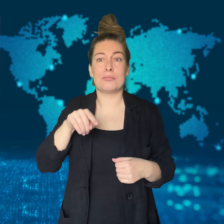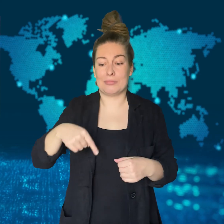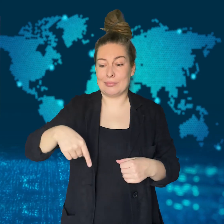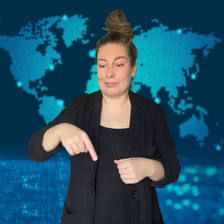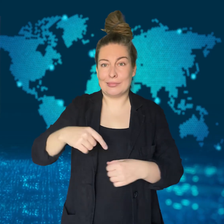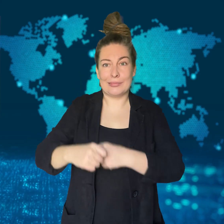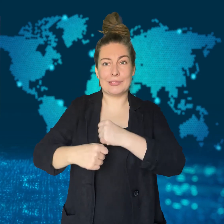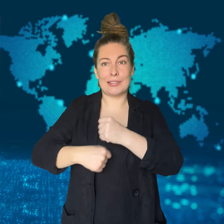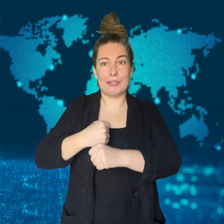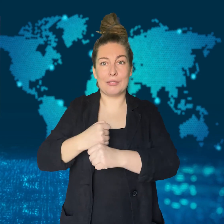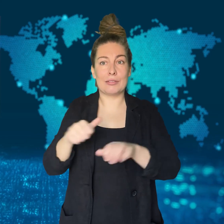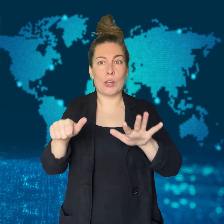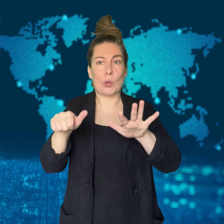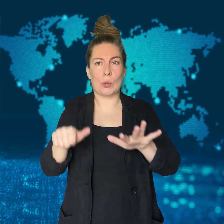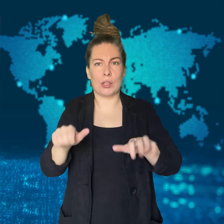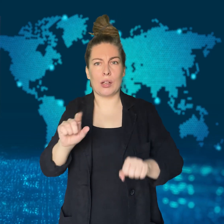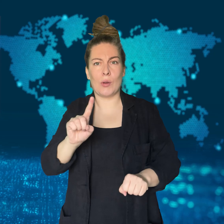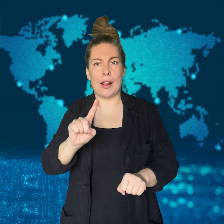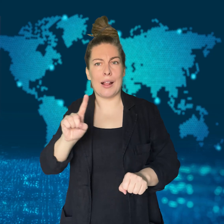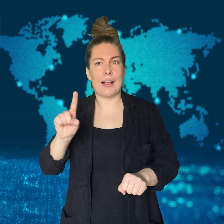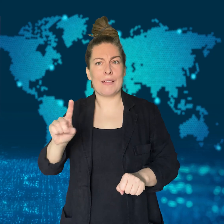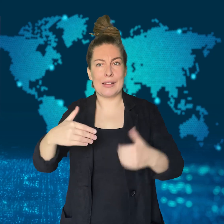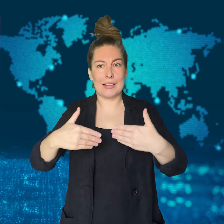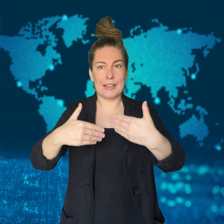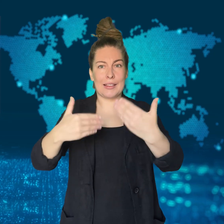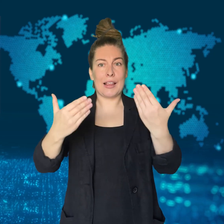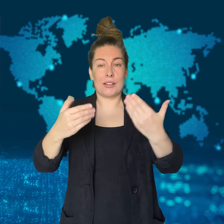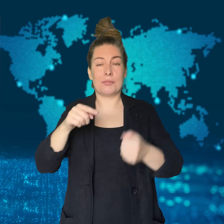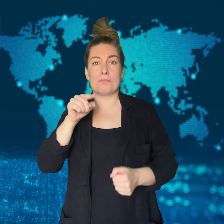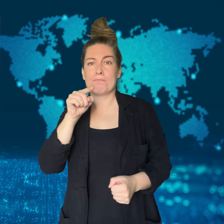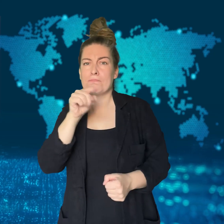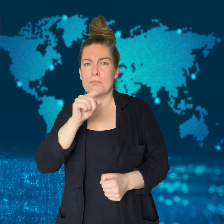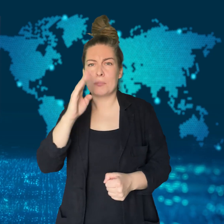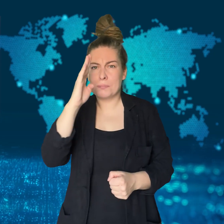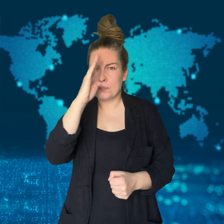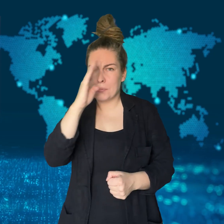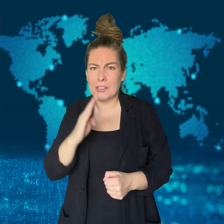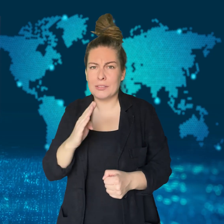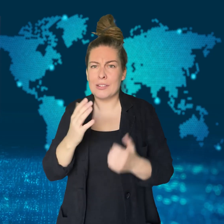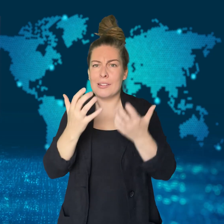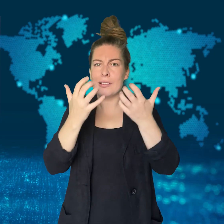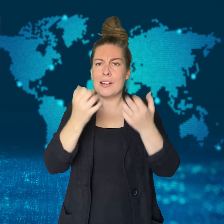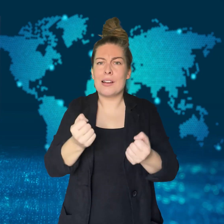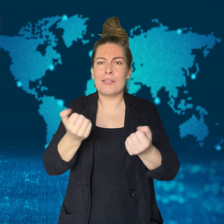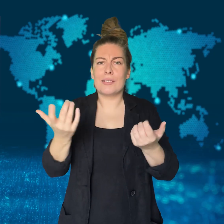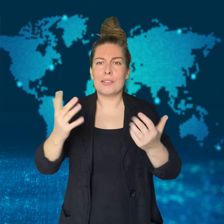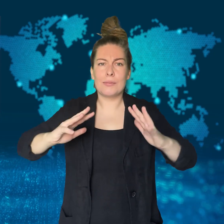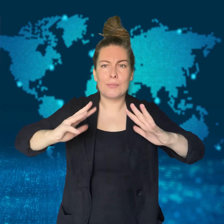the Brazilian Mining Association IBRAM filed a